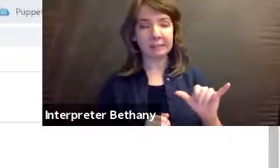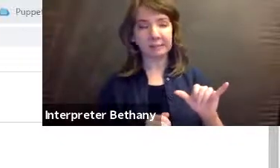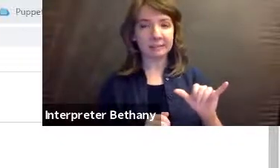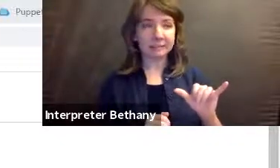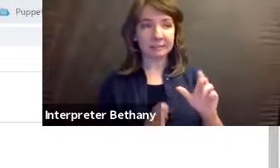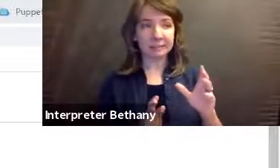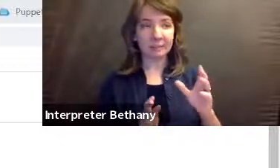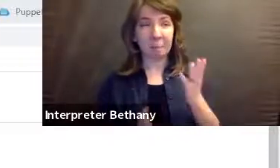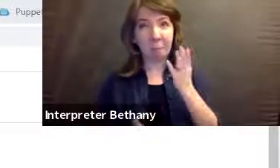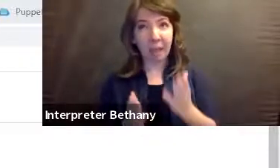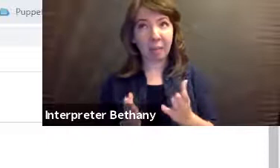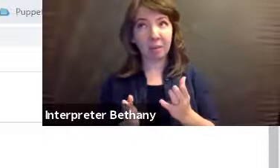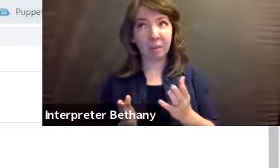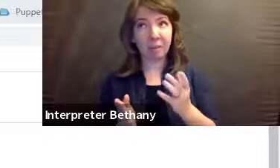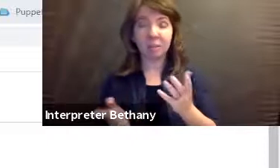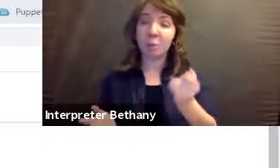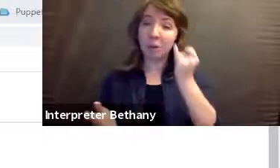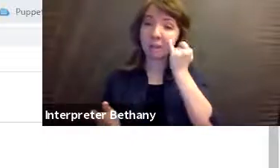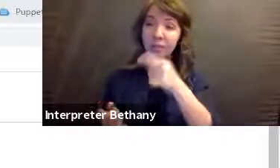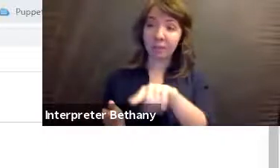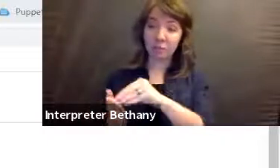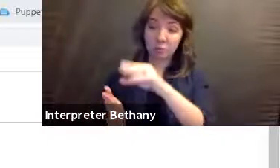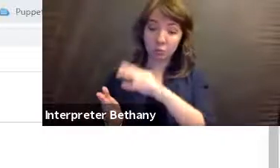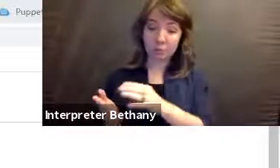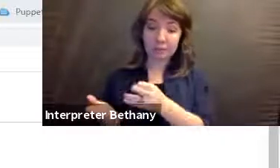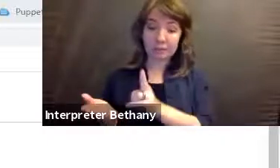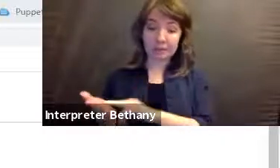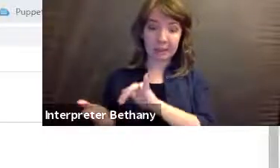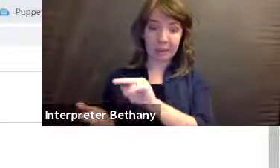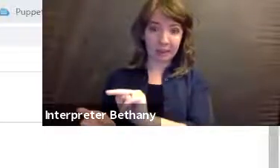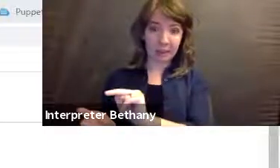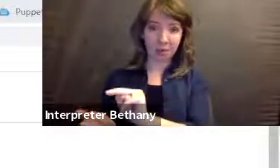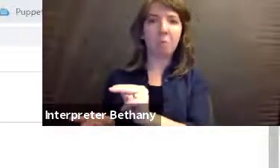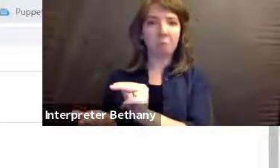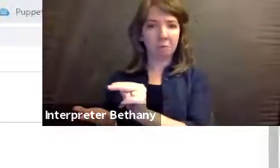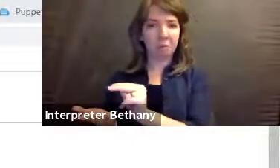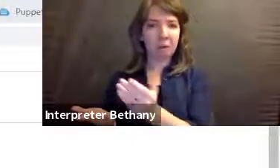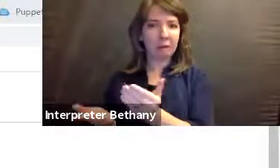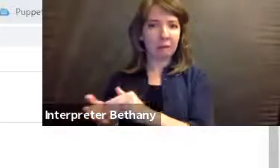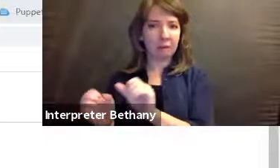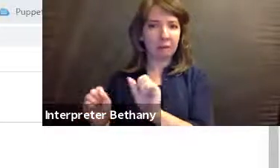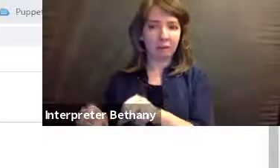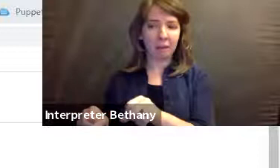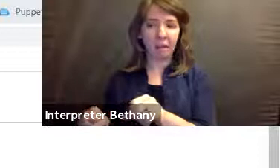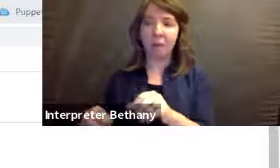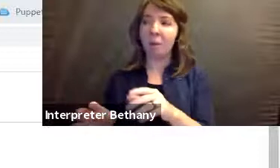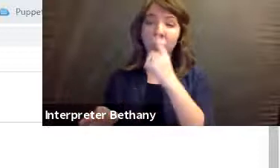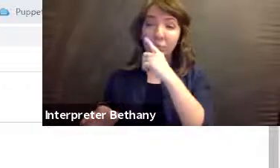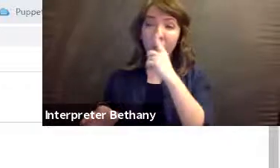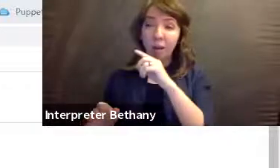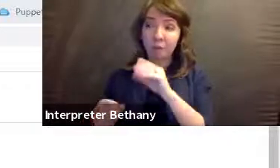Linda Kobashigawa: But if you can provide the direct link to it in Films on Demand a, you know,